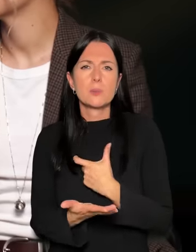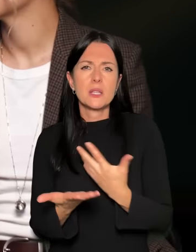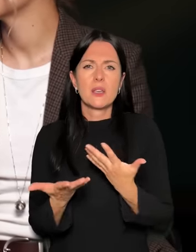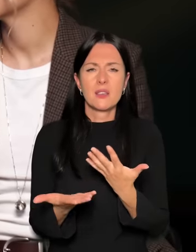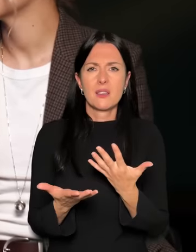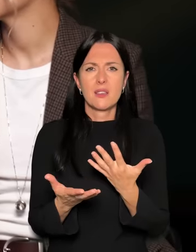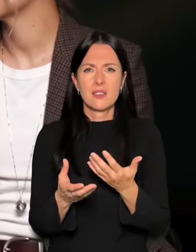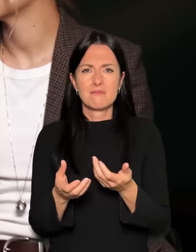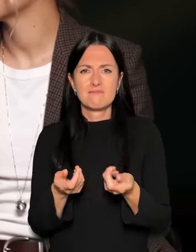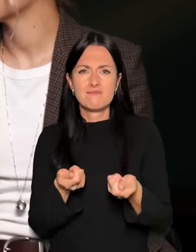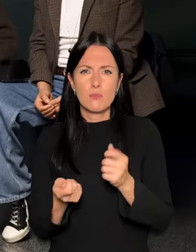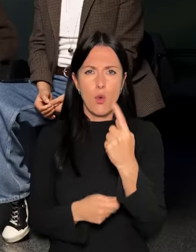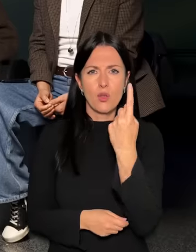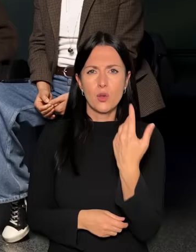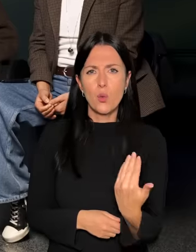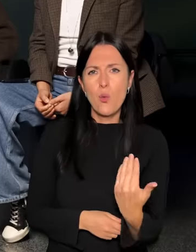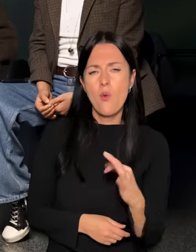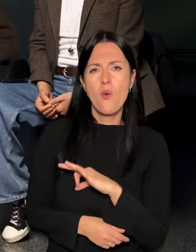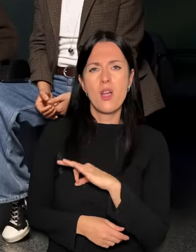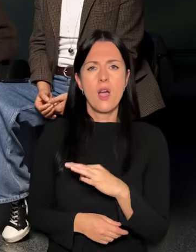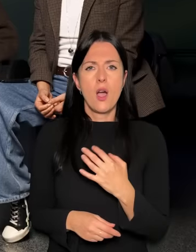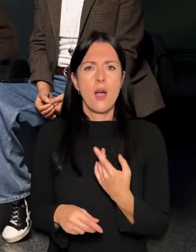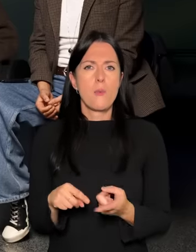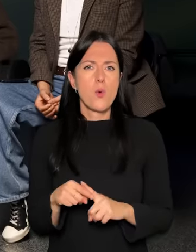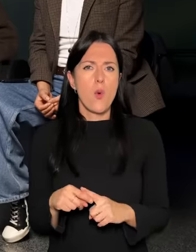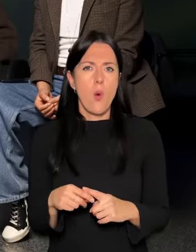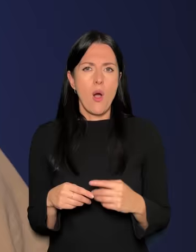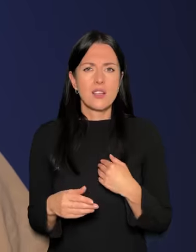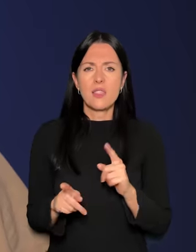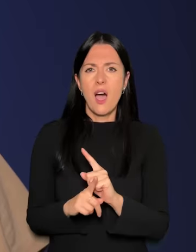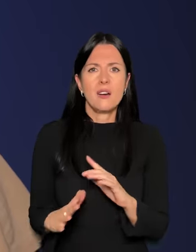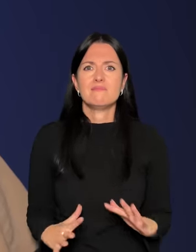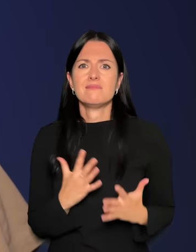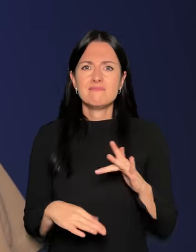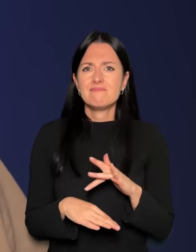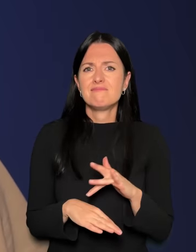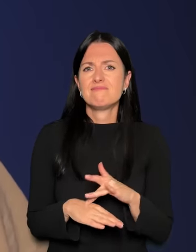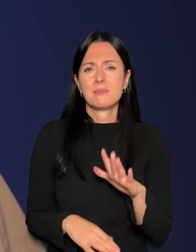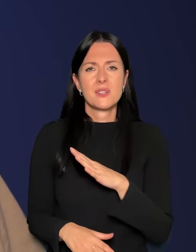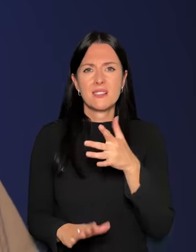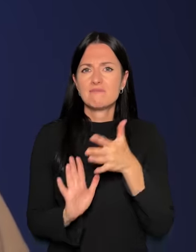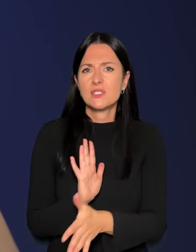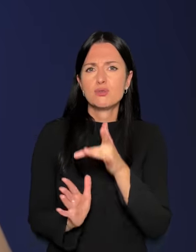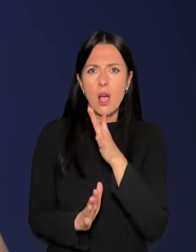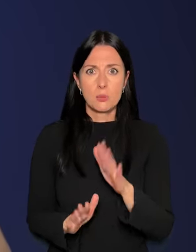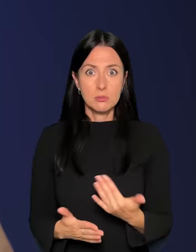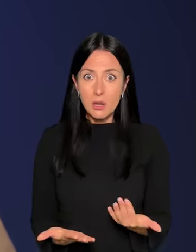finding a controller that I could use with one hand because I was so passionate about it, spending a lot of time on it.